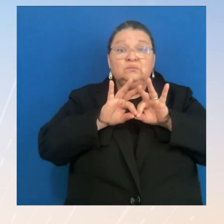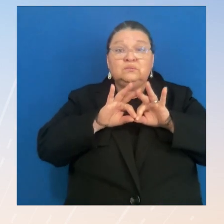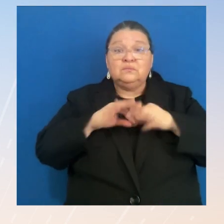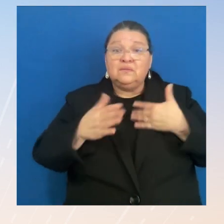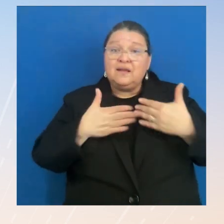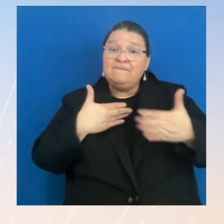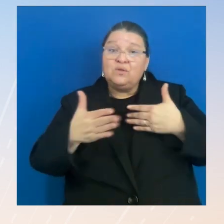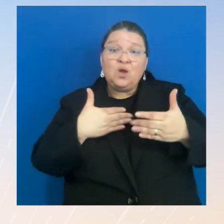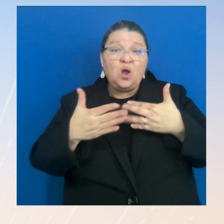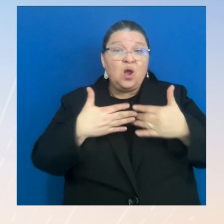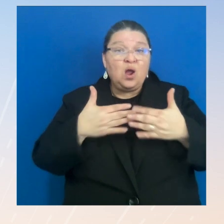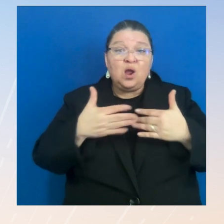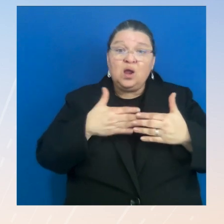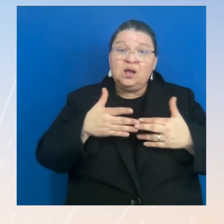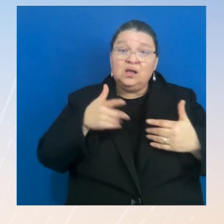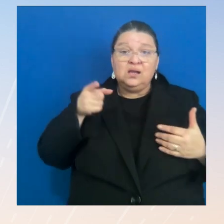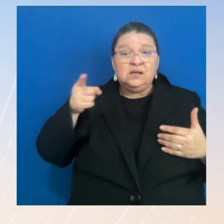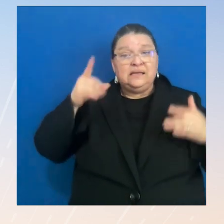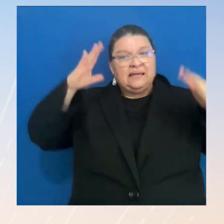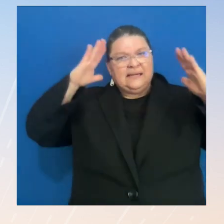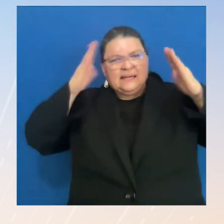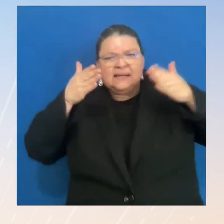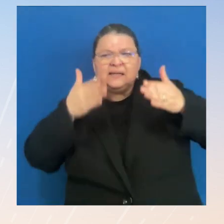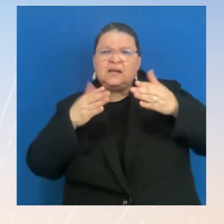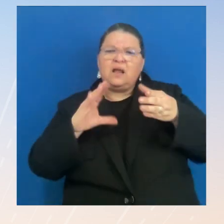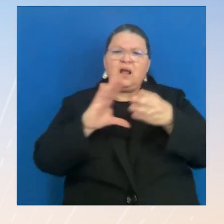Well, even as we have focused on conveying we have --